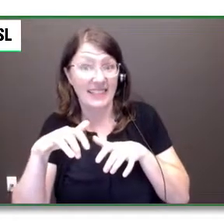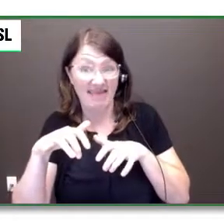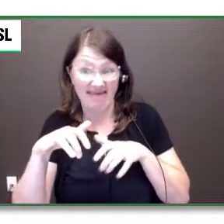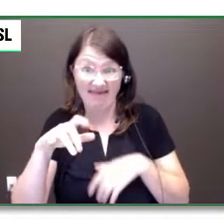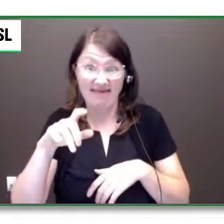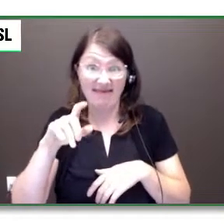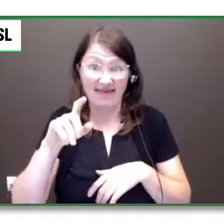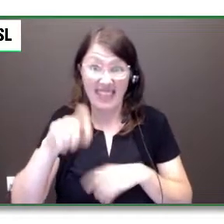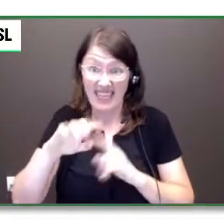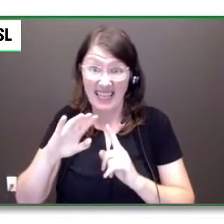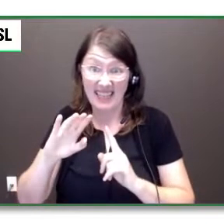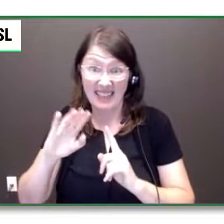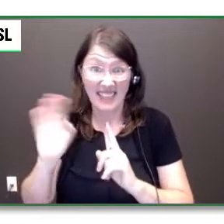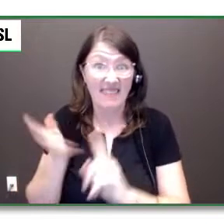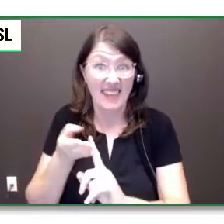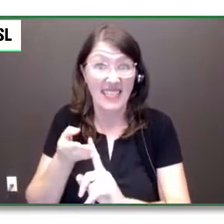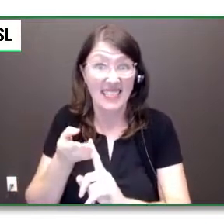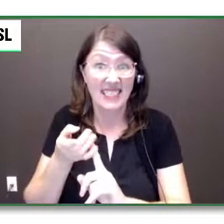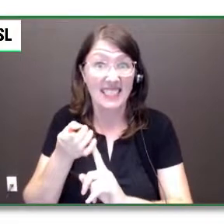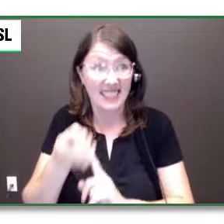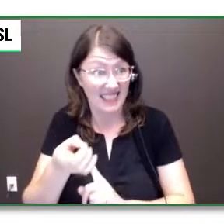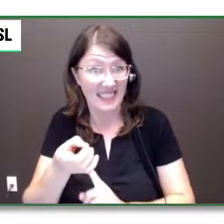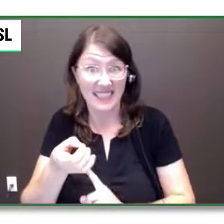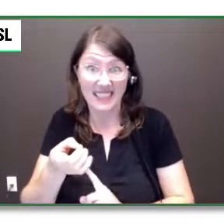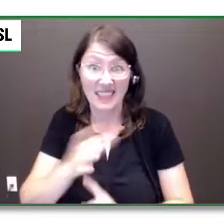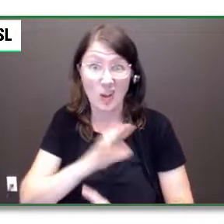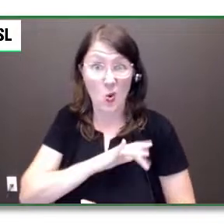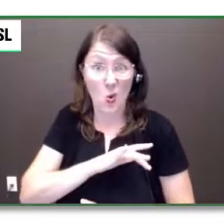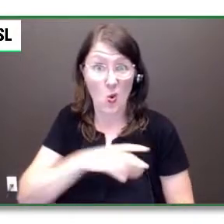many benefits, whether they're physical, social, health or mental benefits for